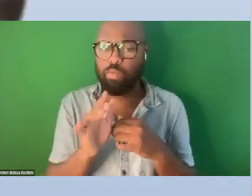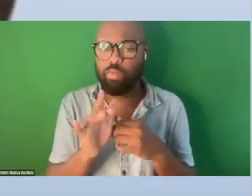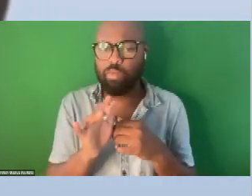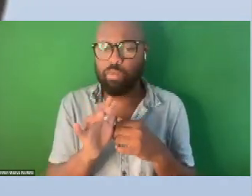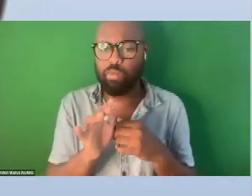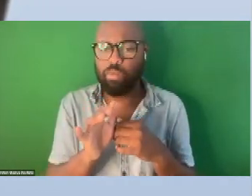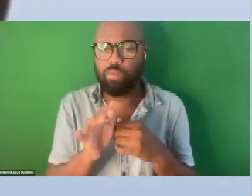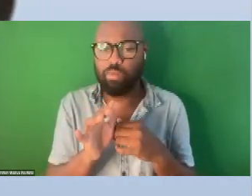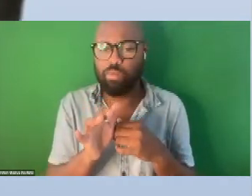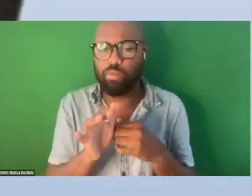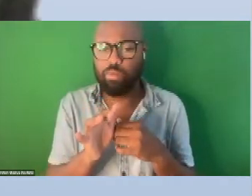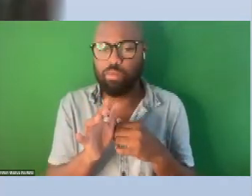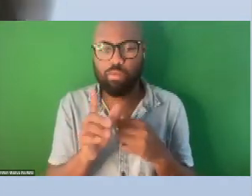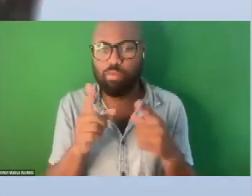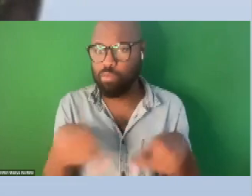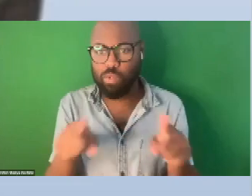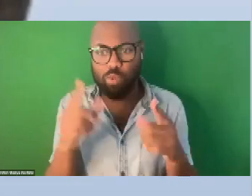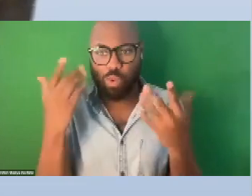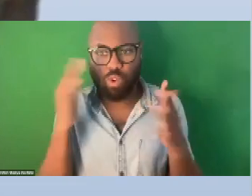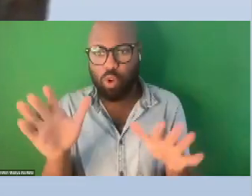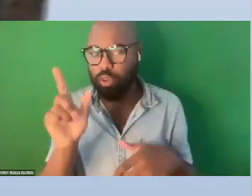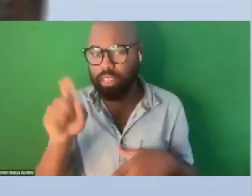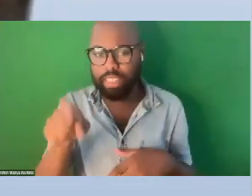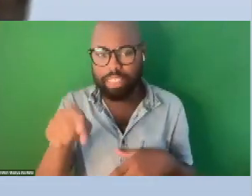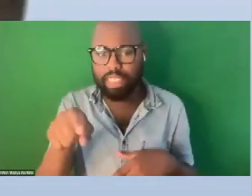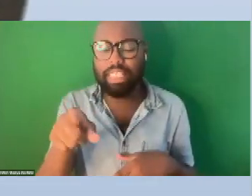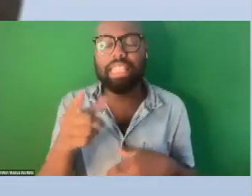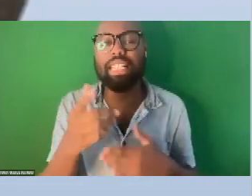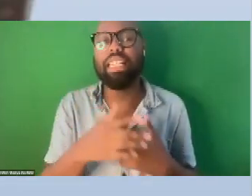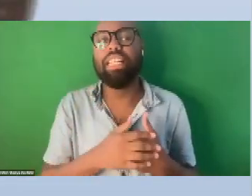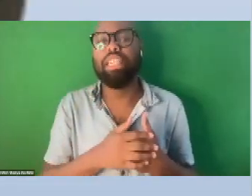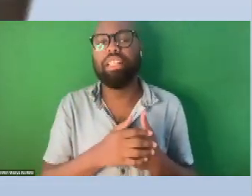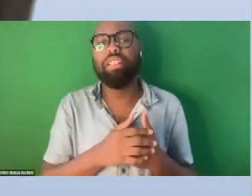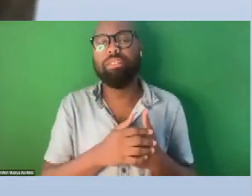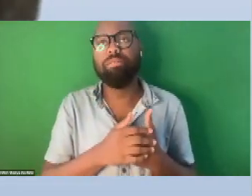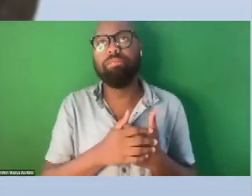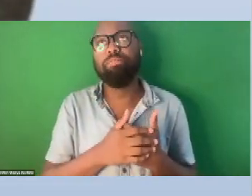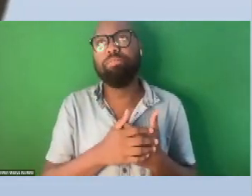don't know the need and then you also don't consider